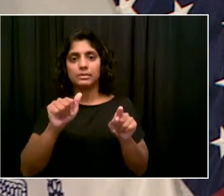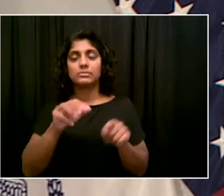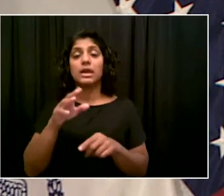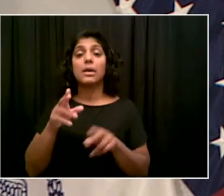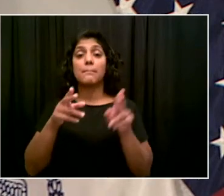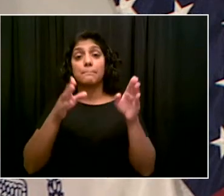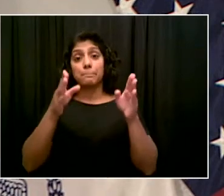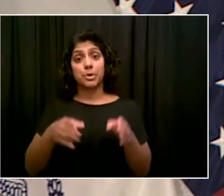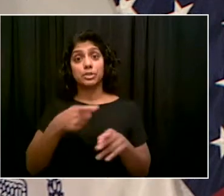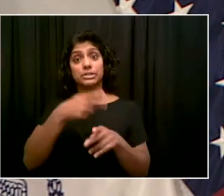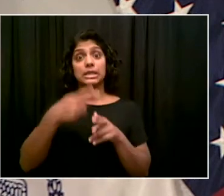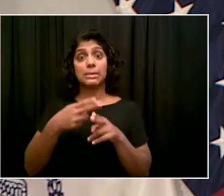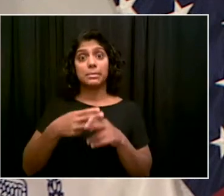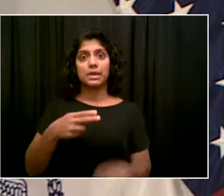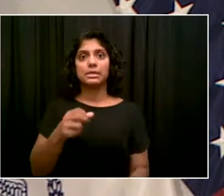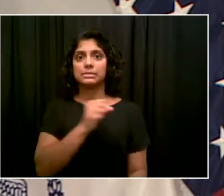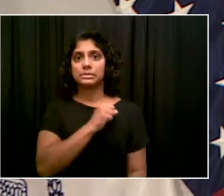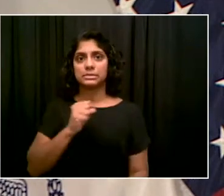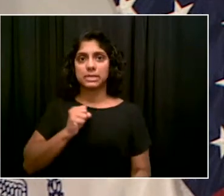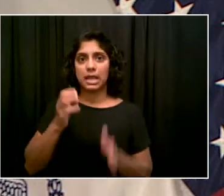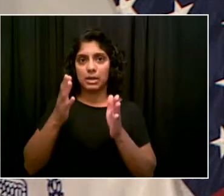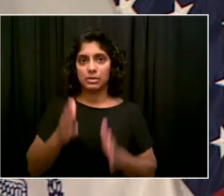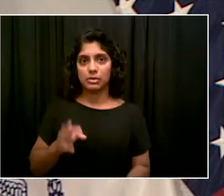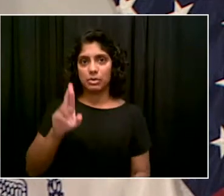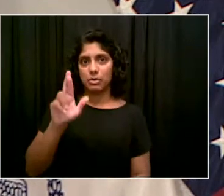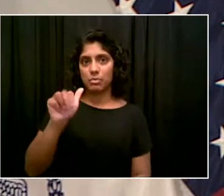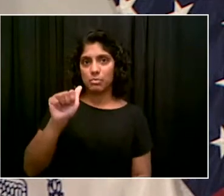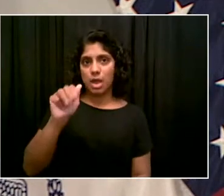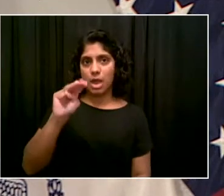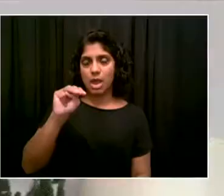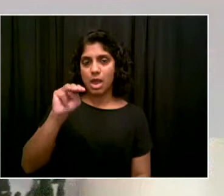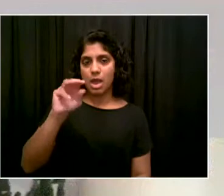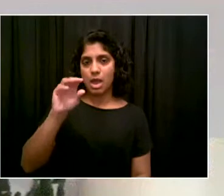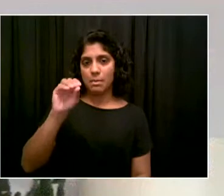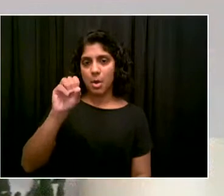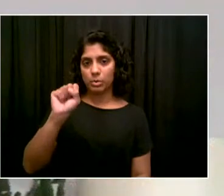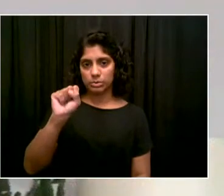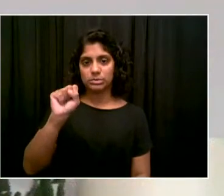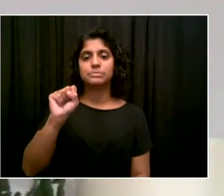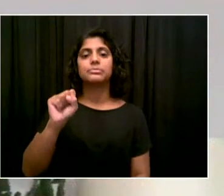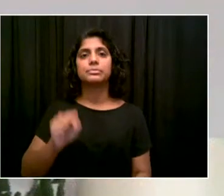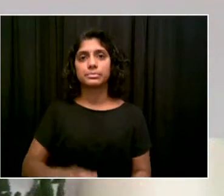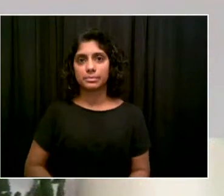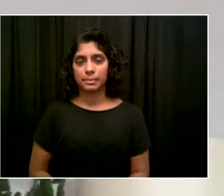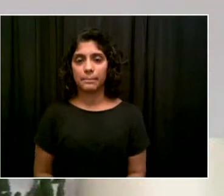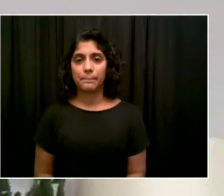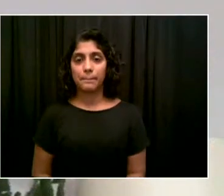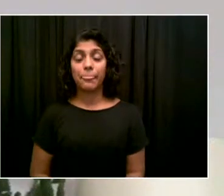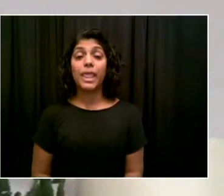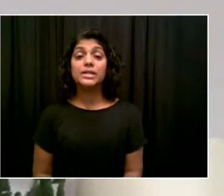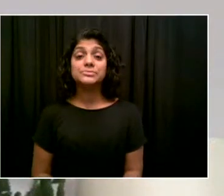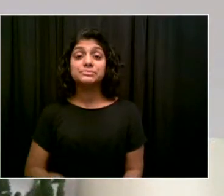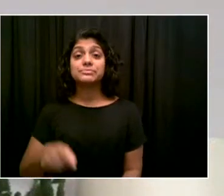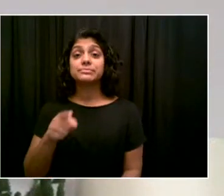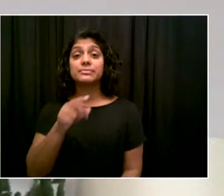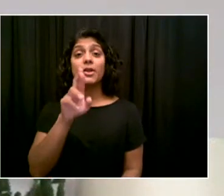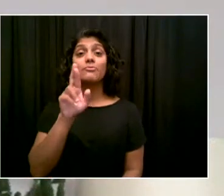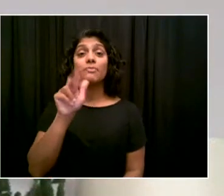STATE SENATOR